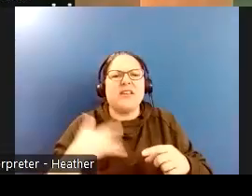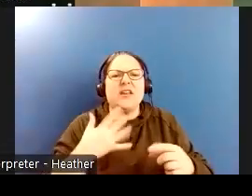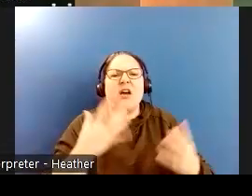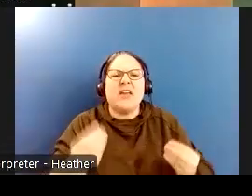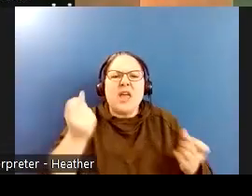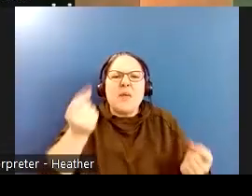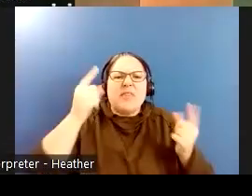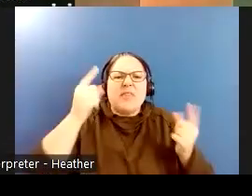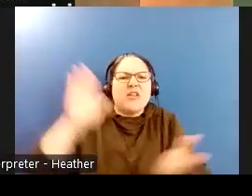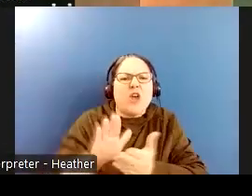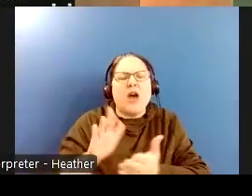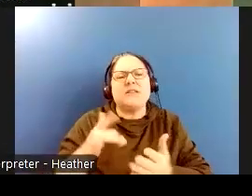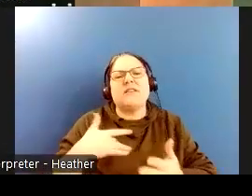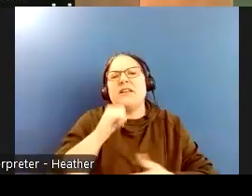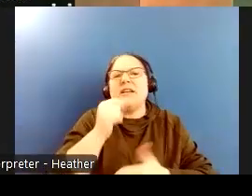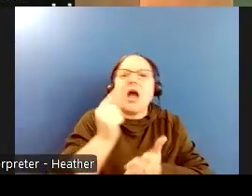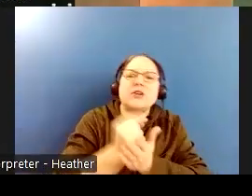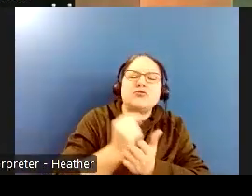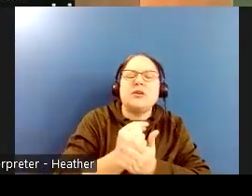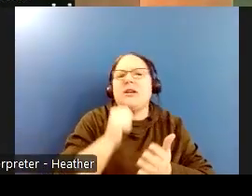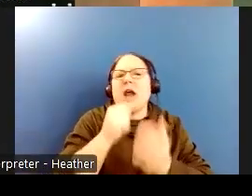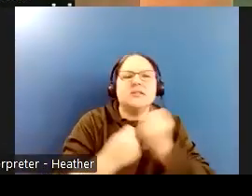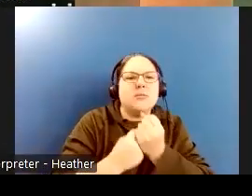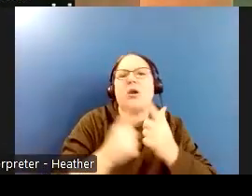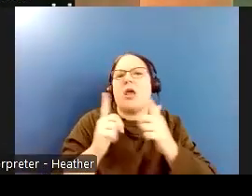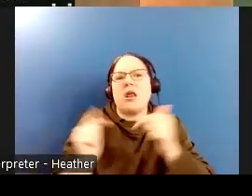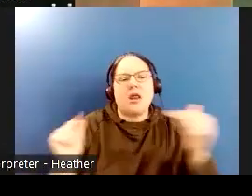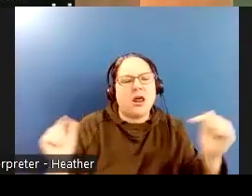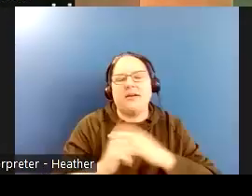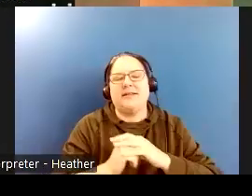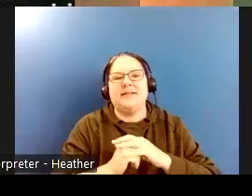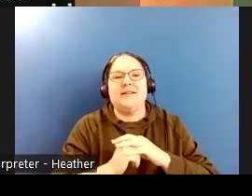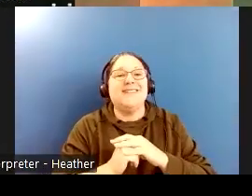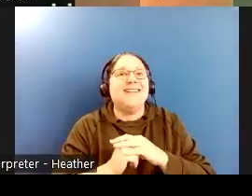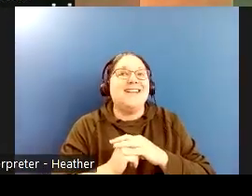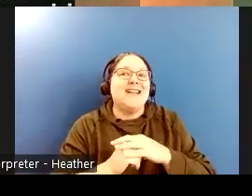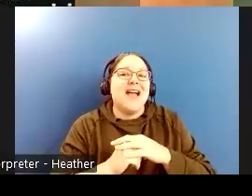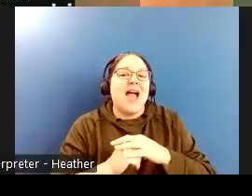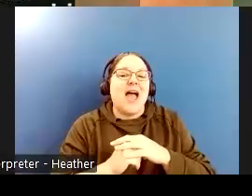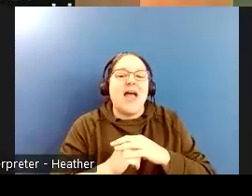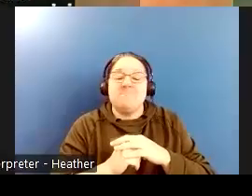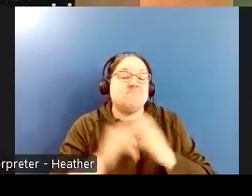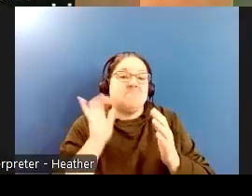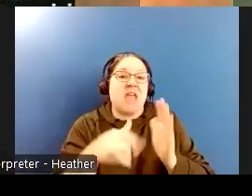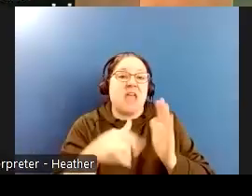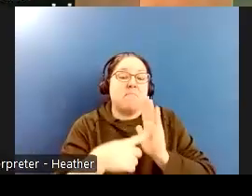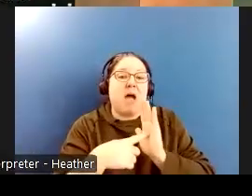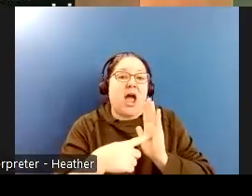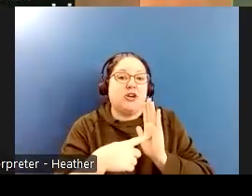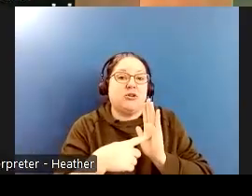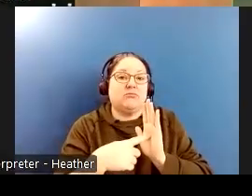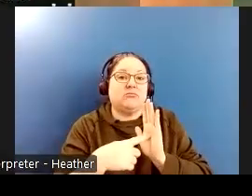mistreated, unsupported, uh, etc. Um, and you know, this model basically accounted for like 67%